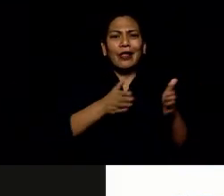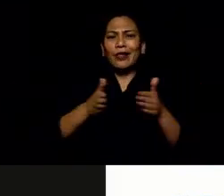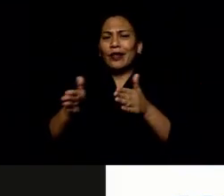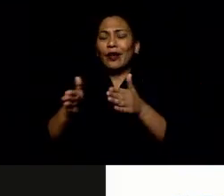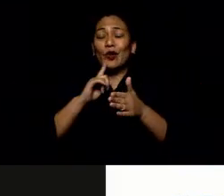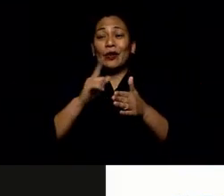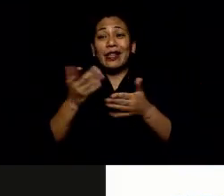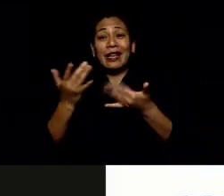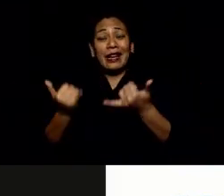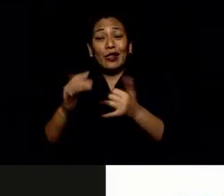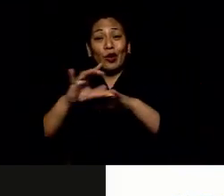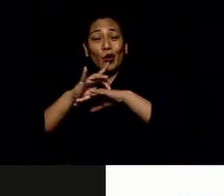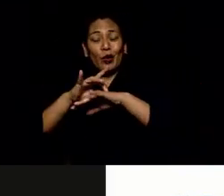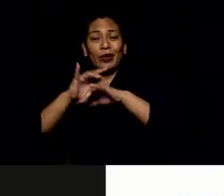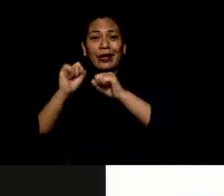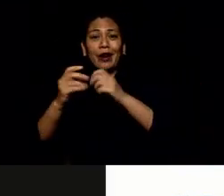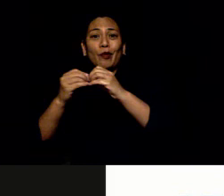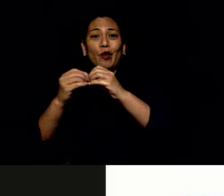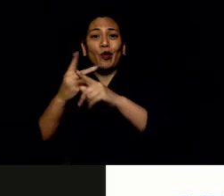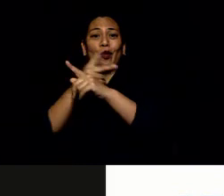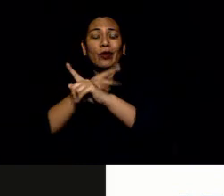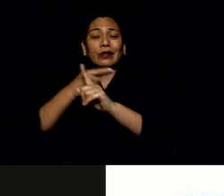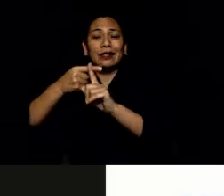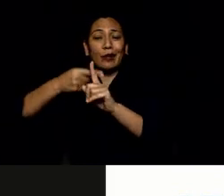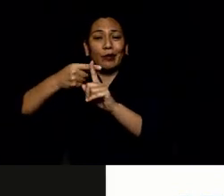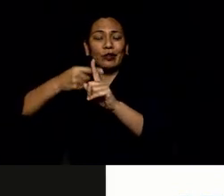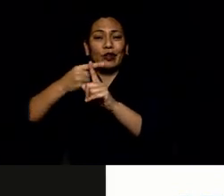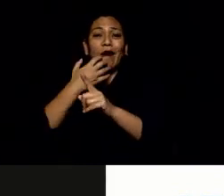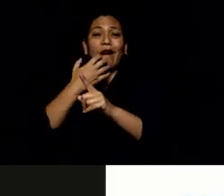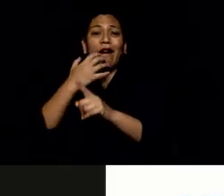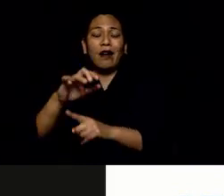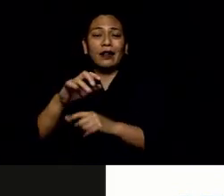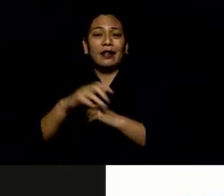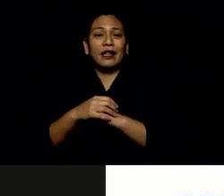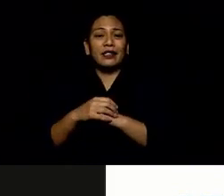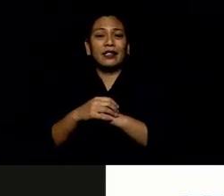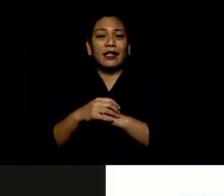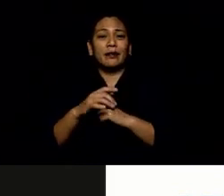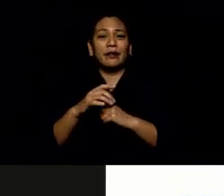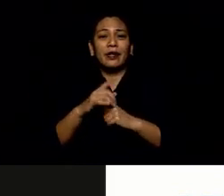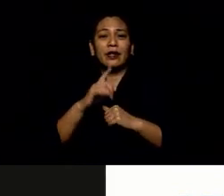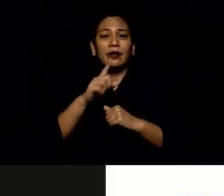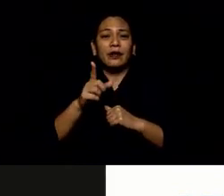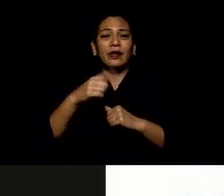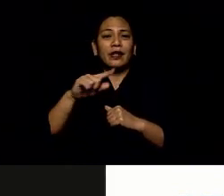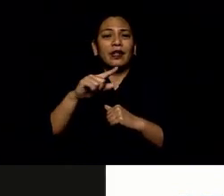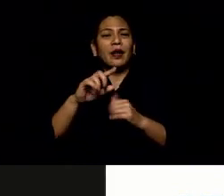we are now and still a problematic level or very hot with perhaps much of the